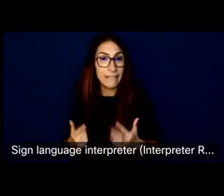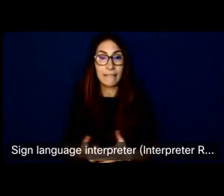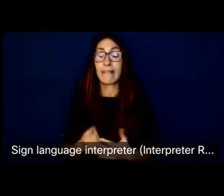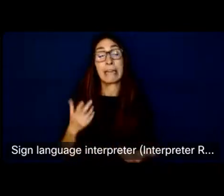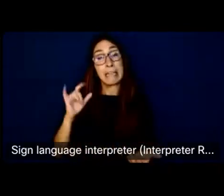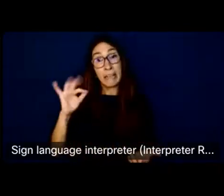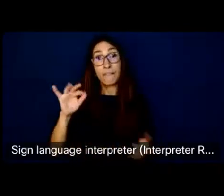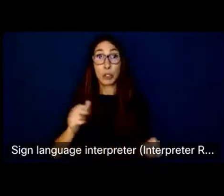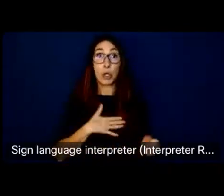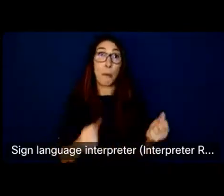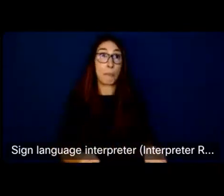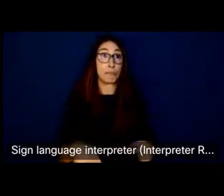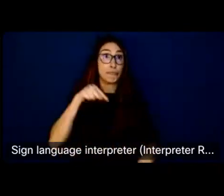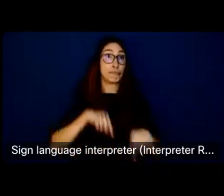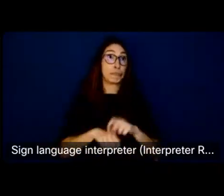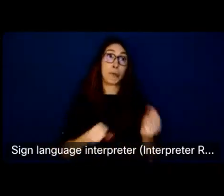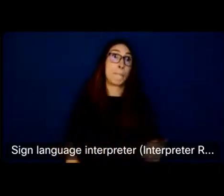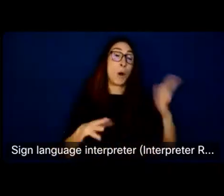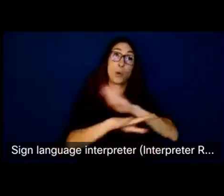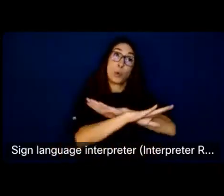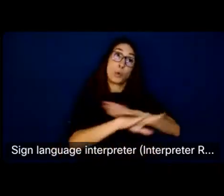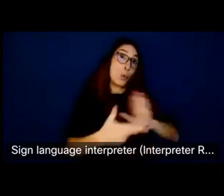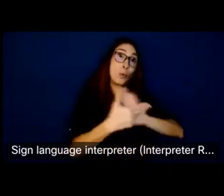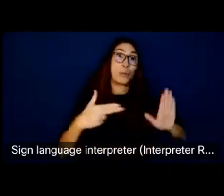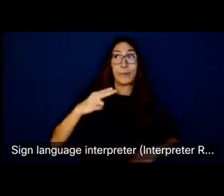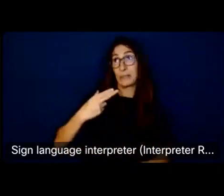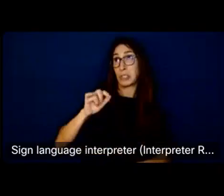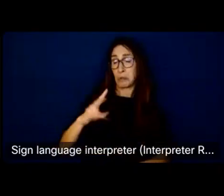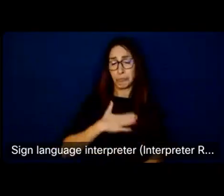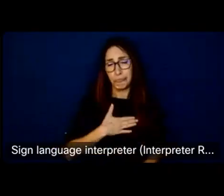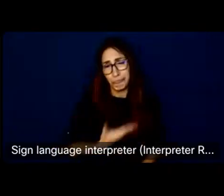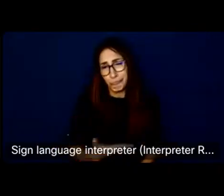I could, because I am obstensively with it for the